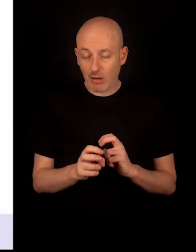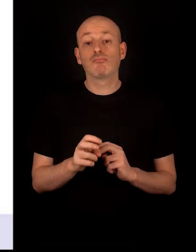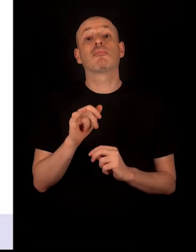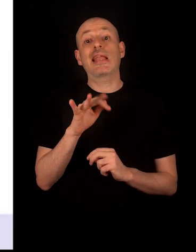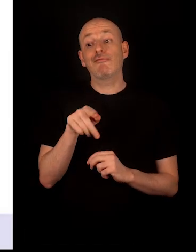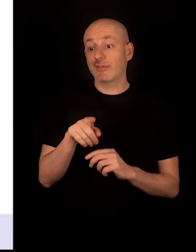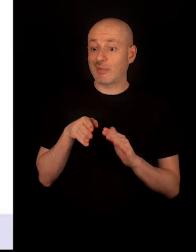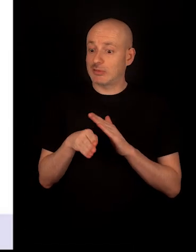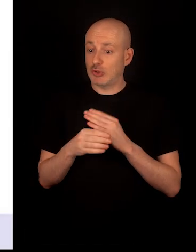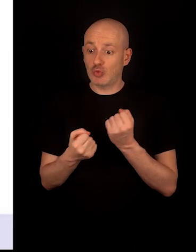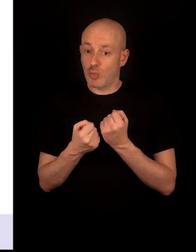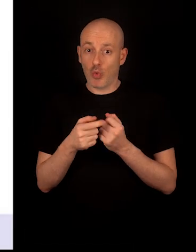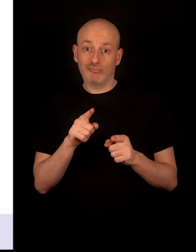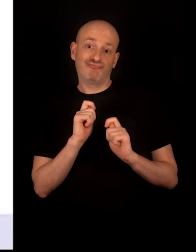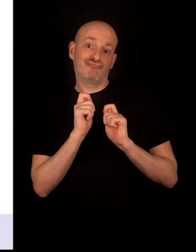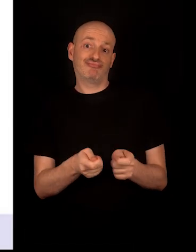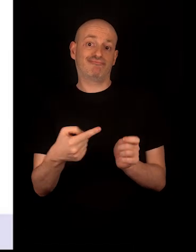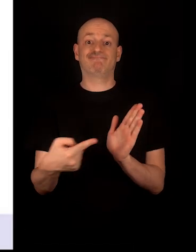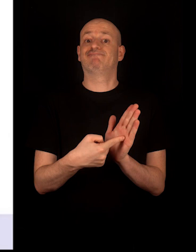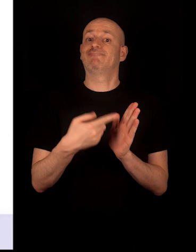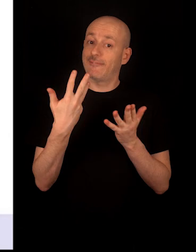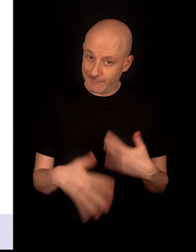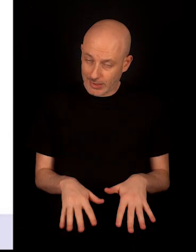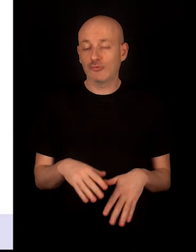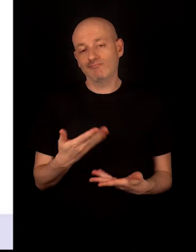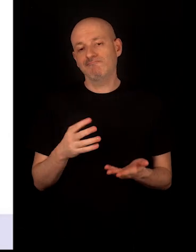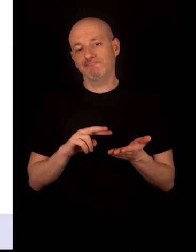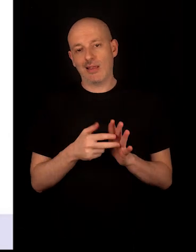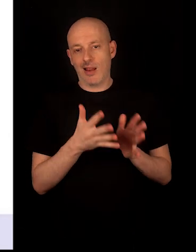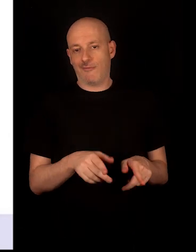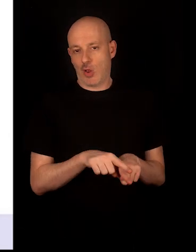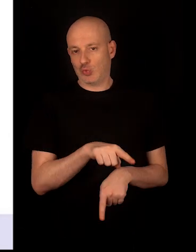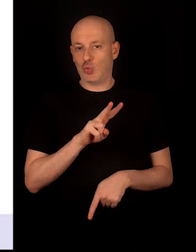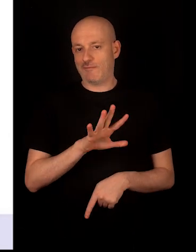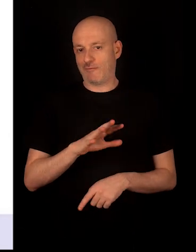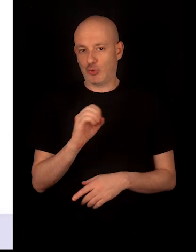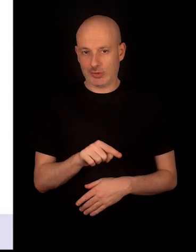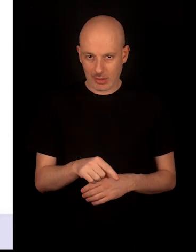and, if applicable, the accessibility support, you will receive the remaining 25%,